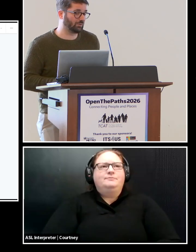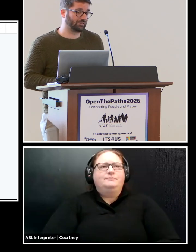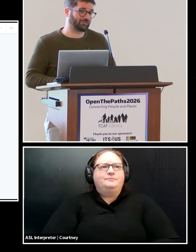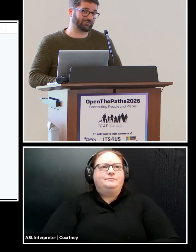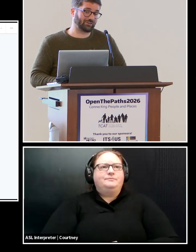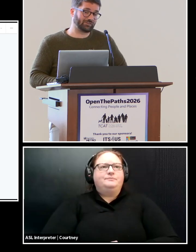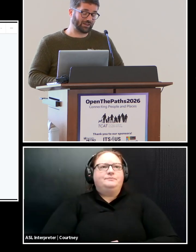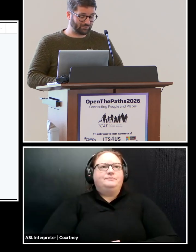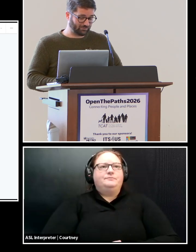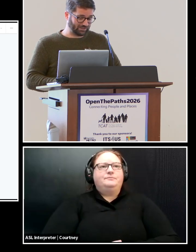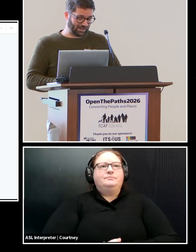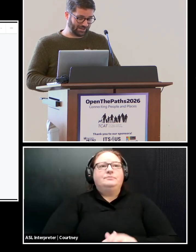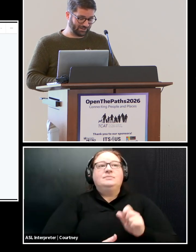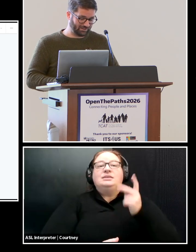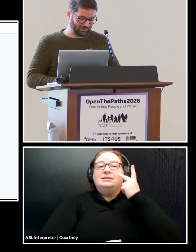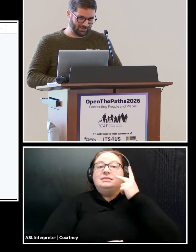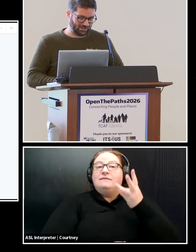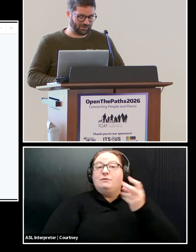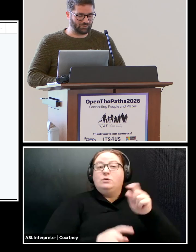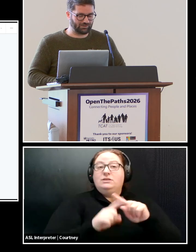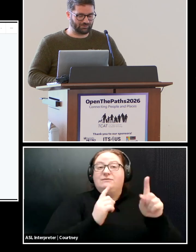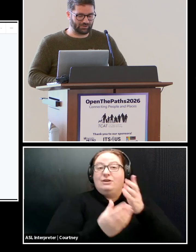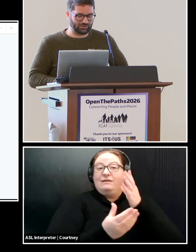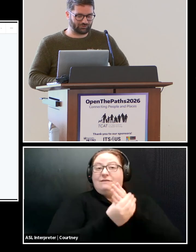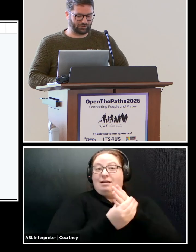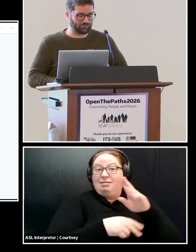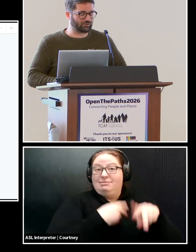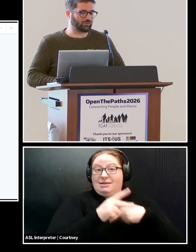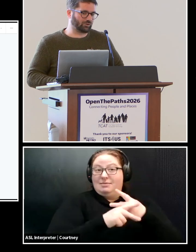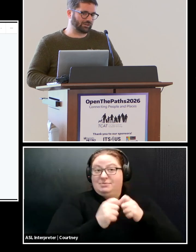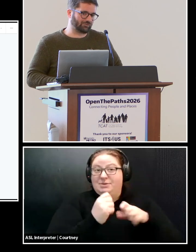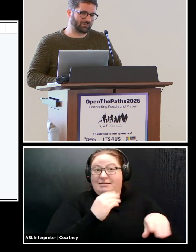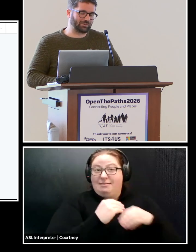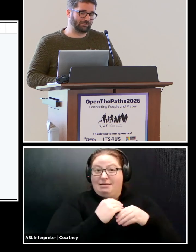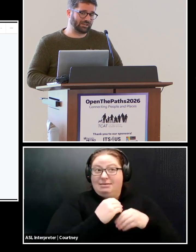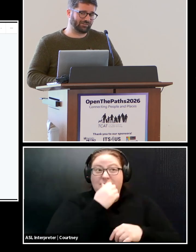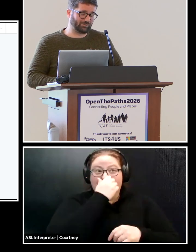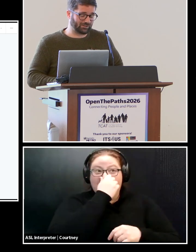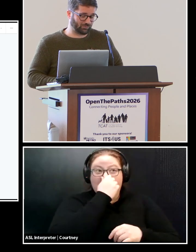couple different file types have been added. Uh we we initially were just looking for the PDF because